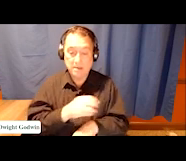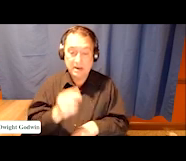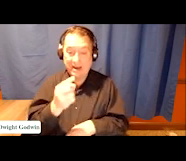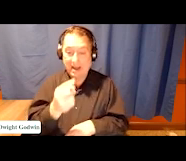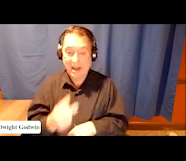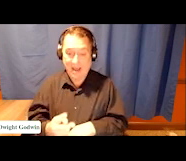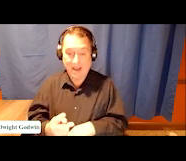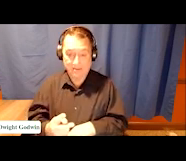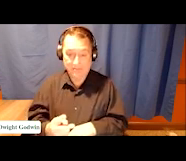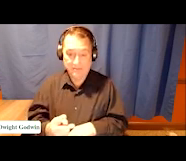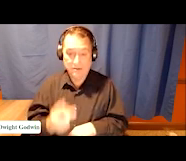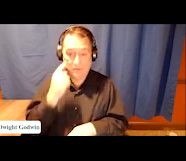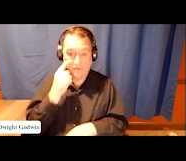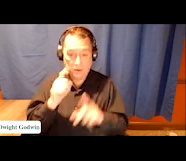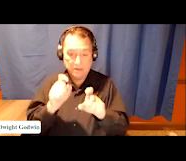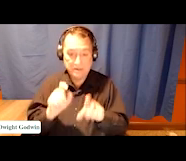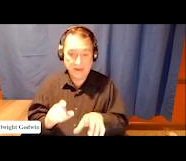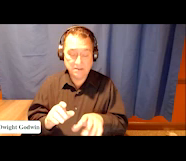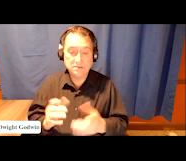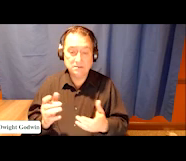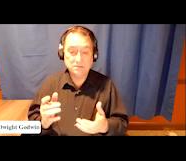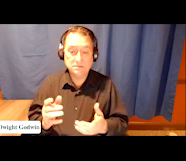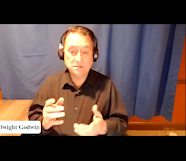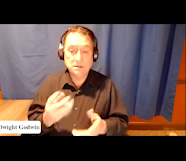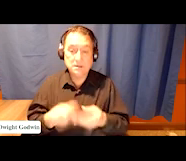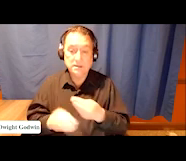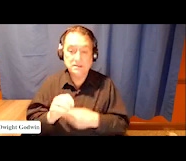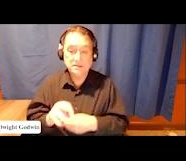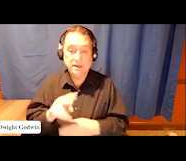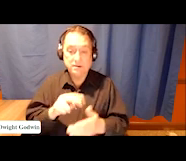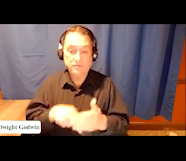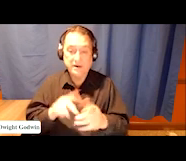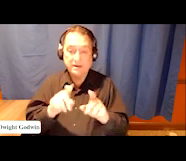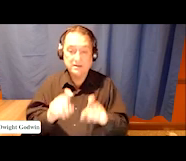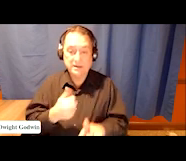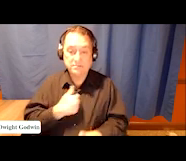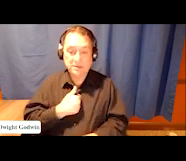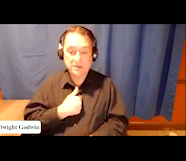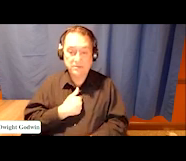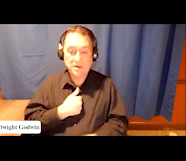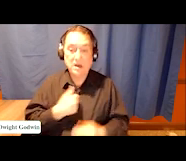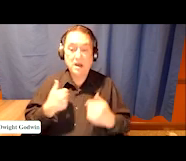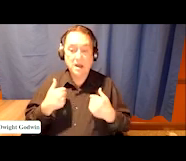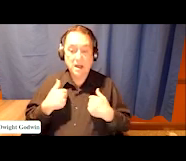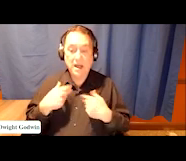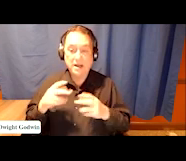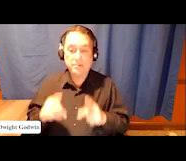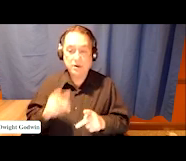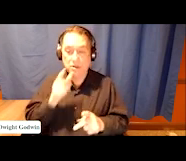And then instead of reading the test myself, I had someone that read the questions